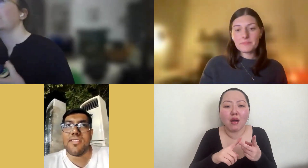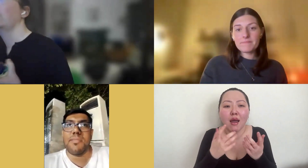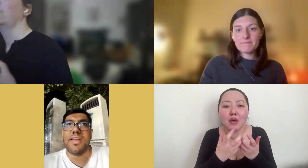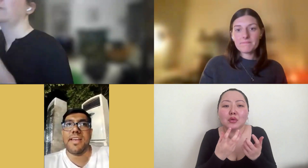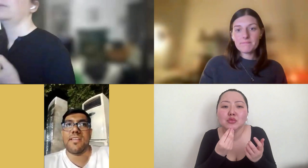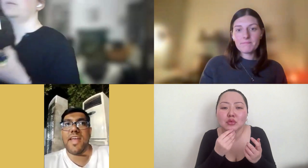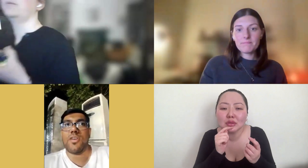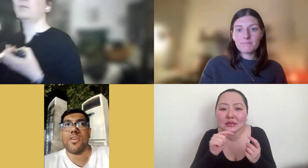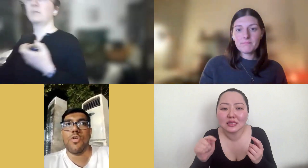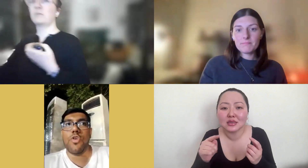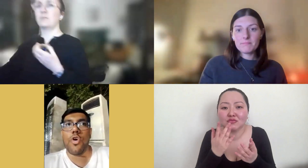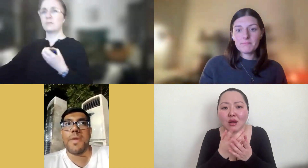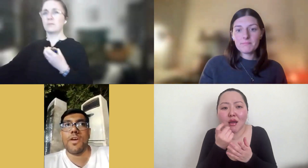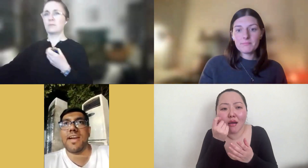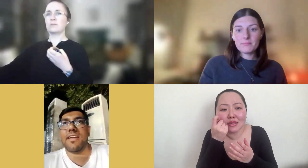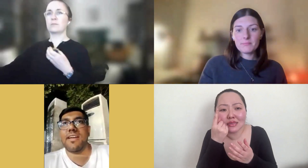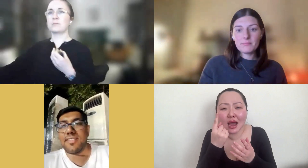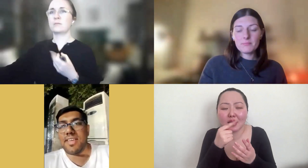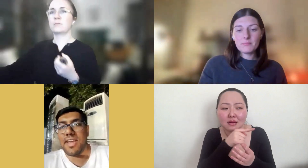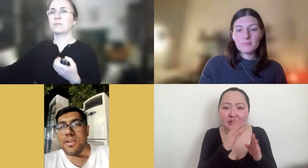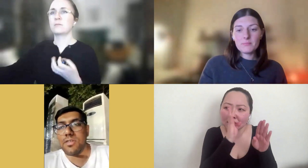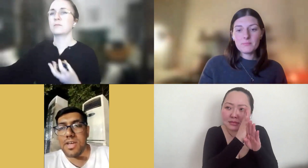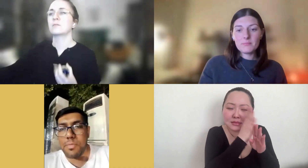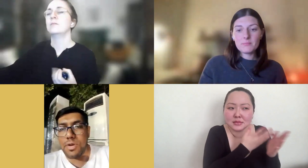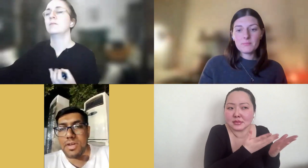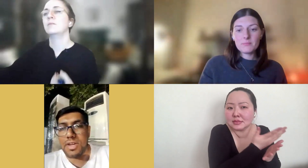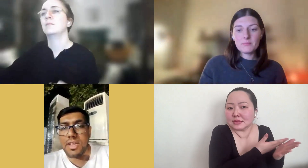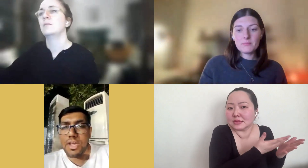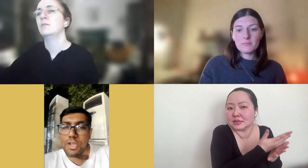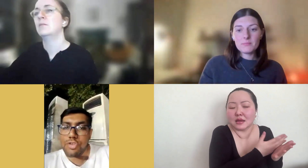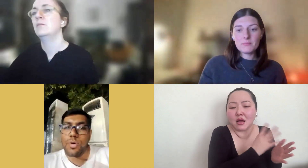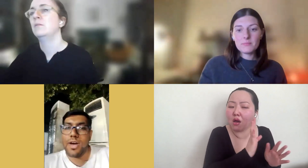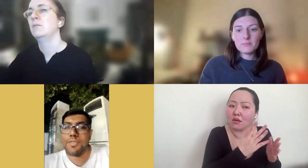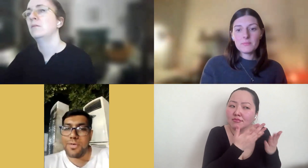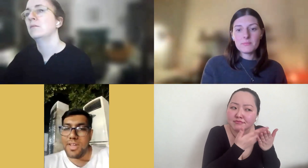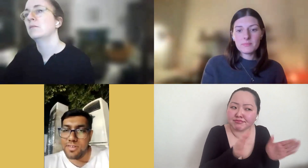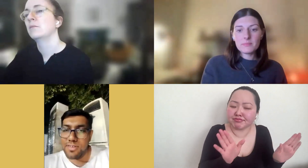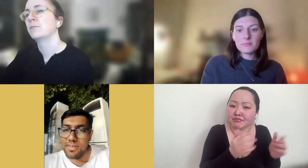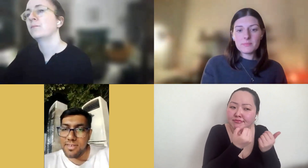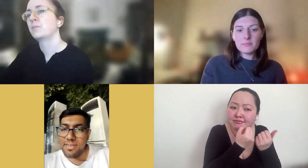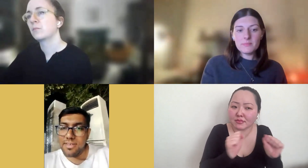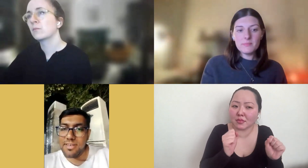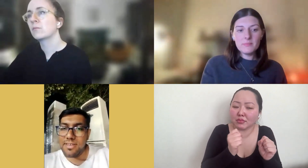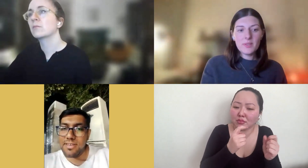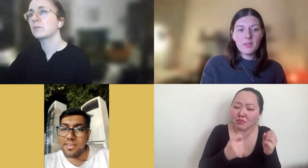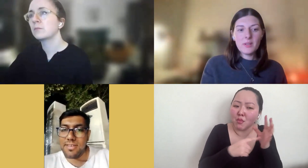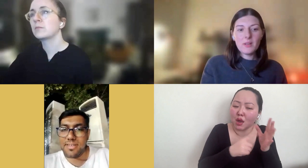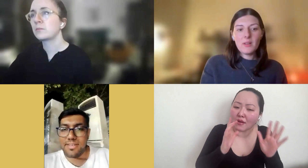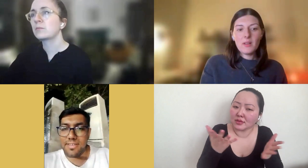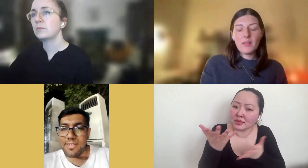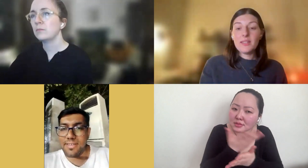the country and going beyond and addressing it to the community through our foundation.